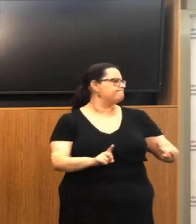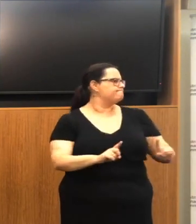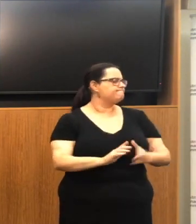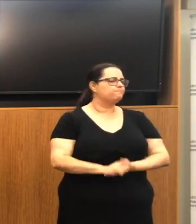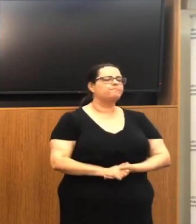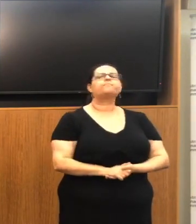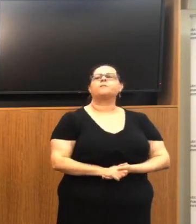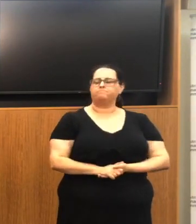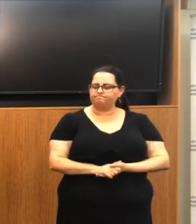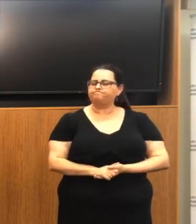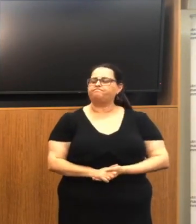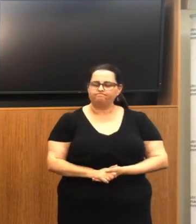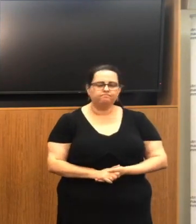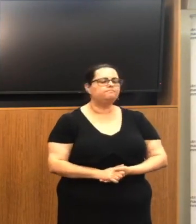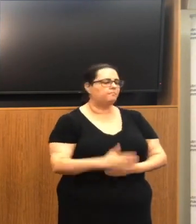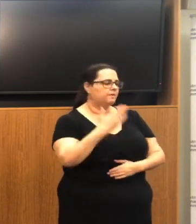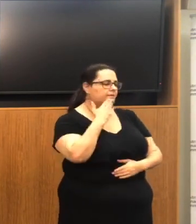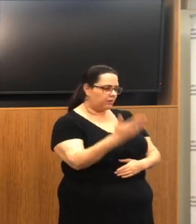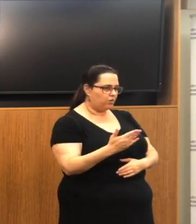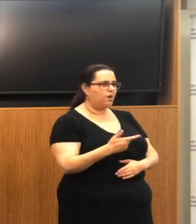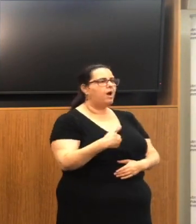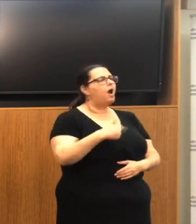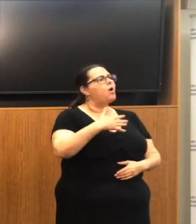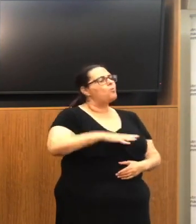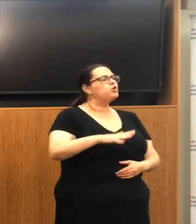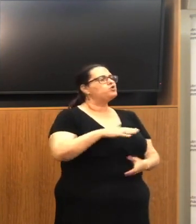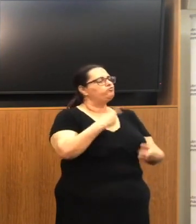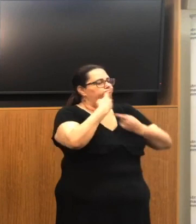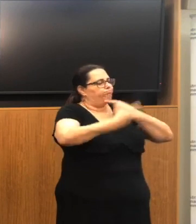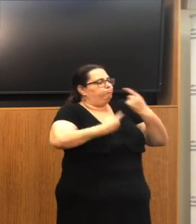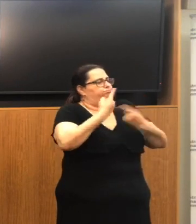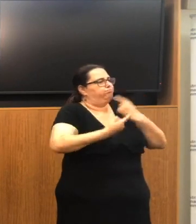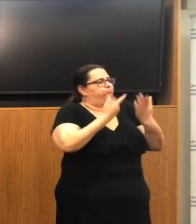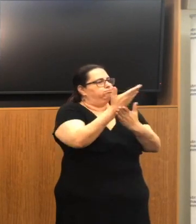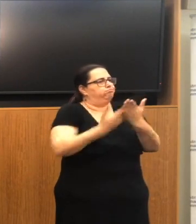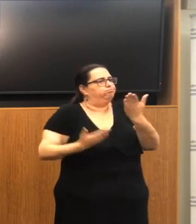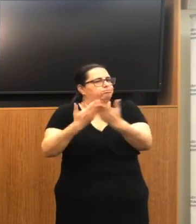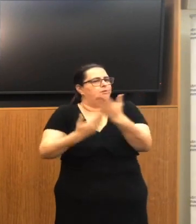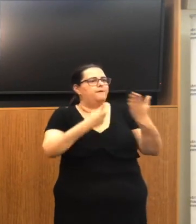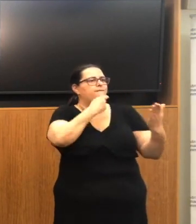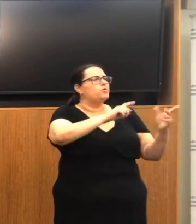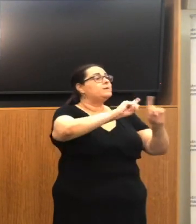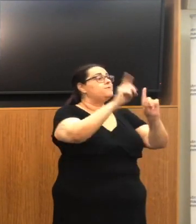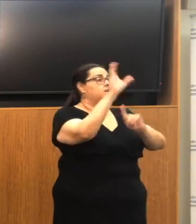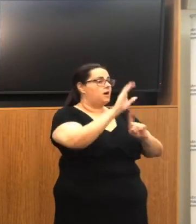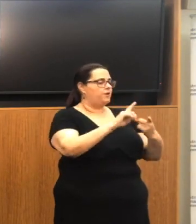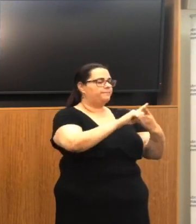Thank you. So I'm going to take you on a little bit of a tour and talk about a few different countries and I'm gonna start in Cameroon.